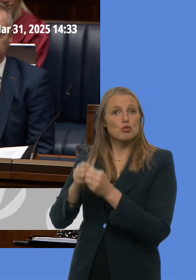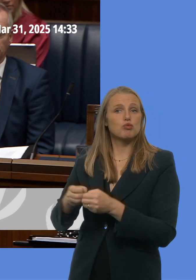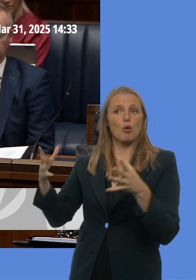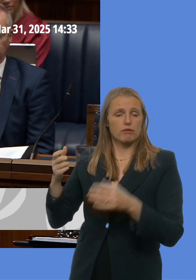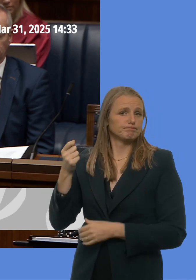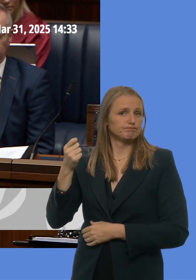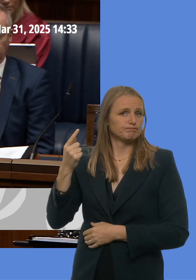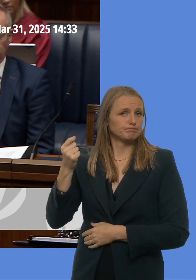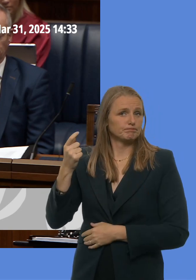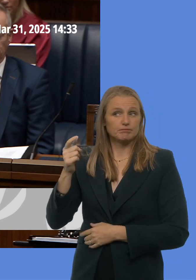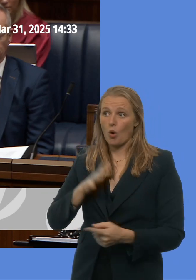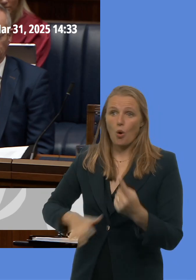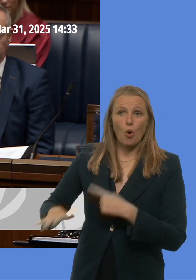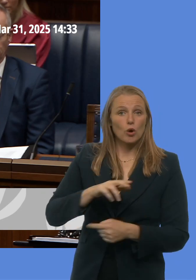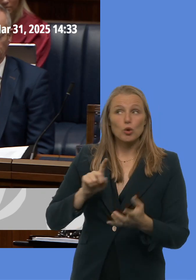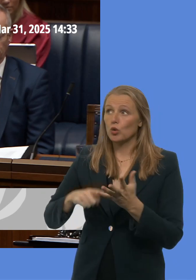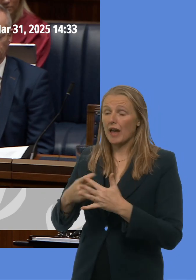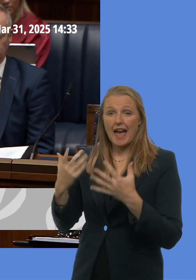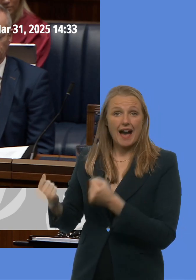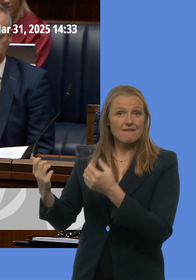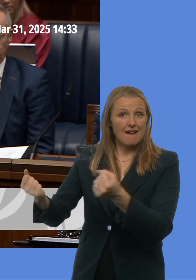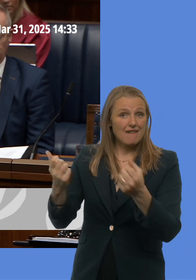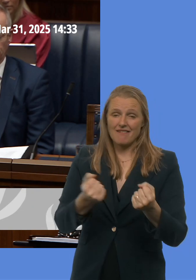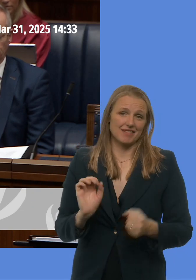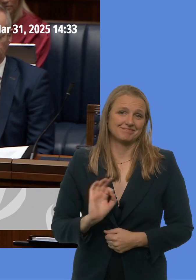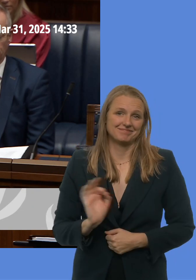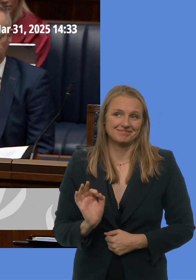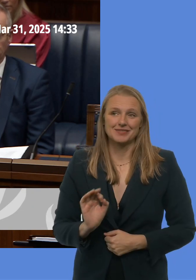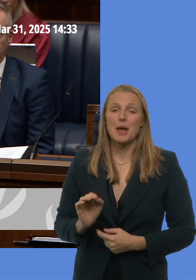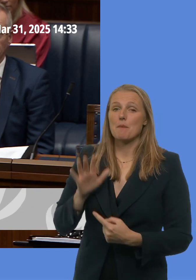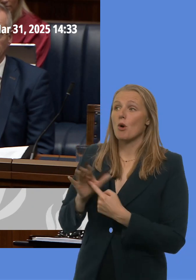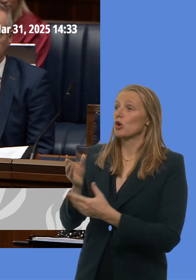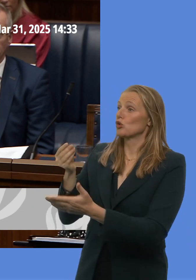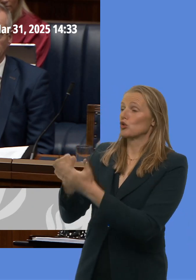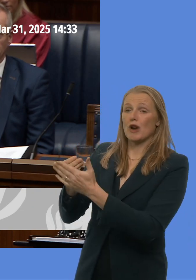That economic growth is required in order to give the Treasury the money to spend on